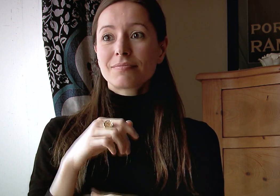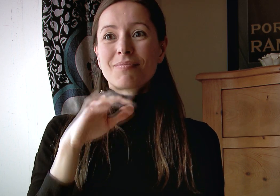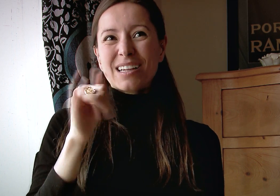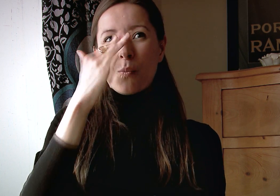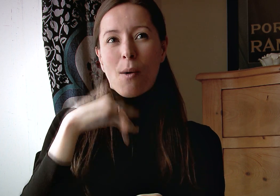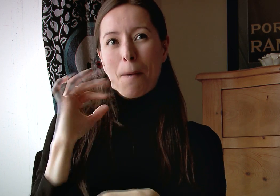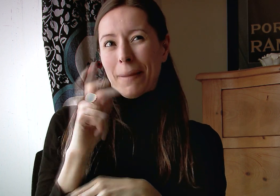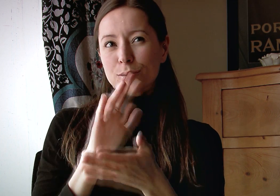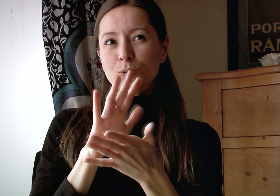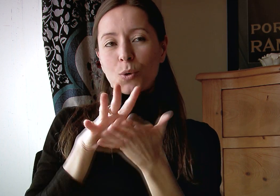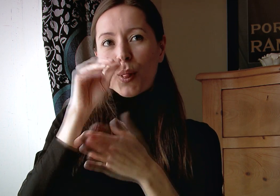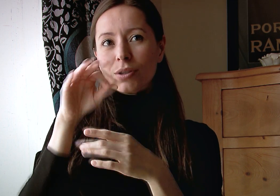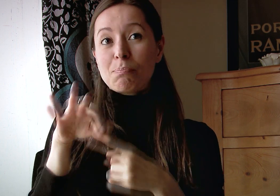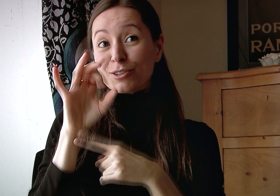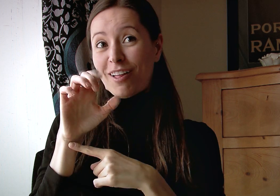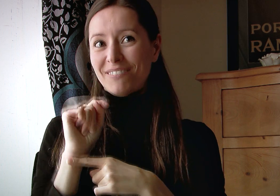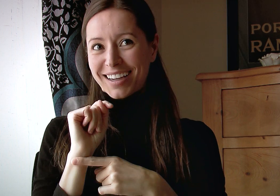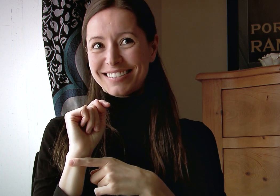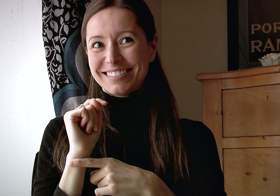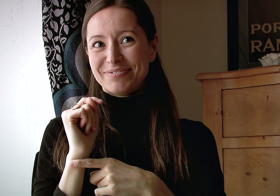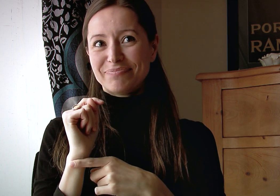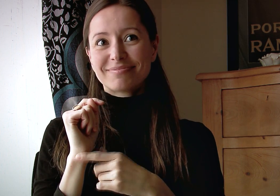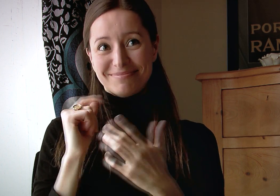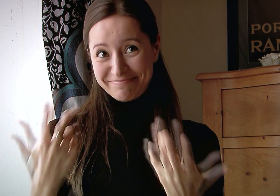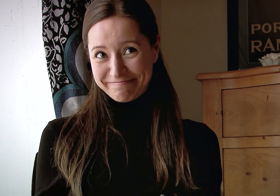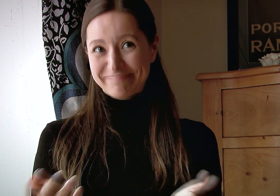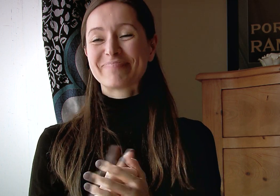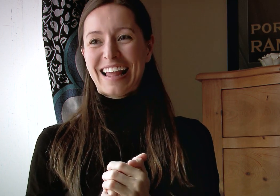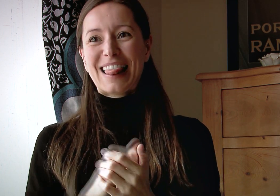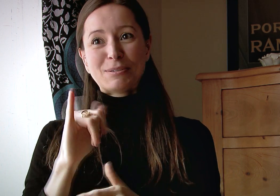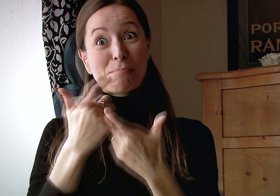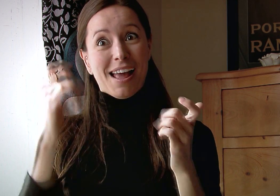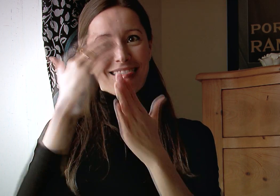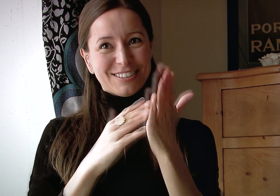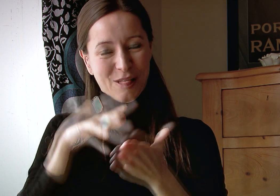That's why I went back to school to learn special effects. That was a big lesson learned!